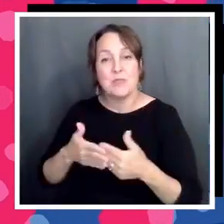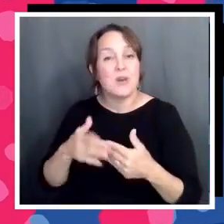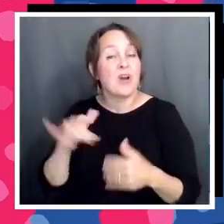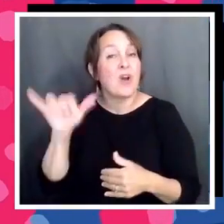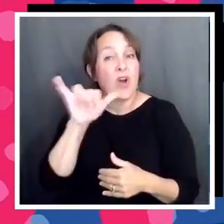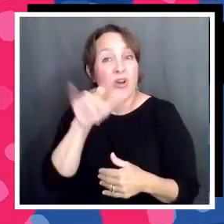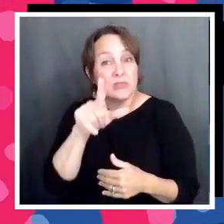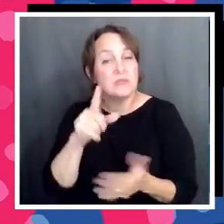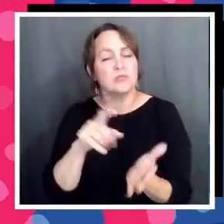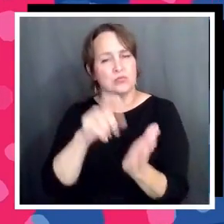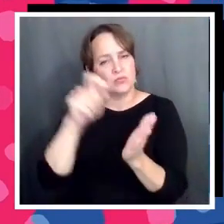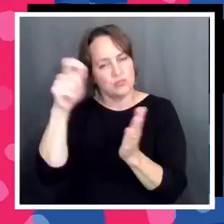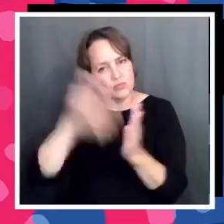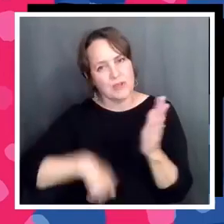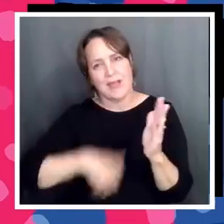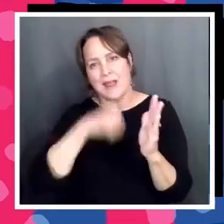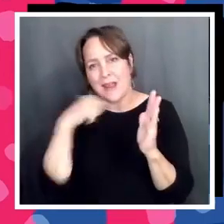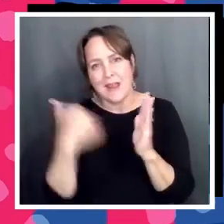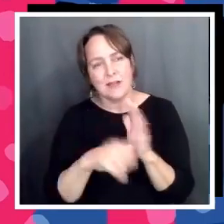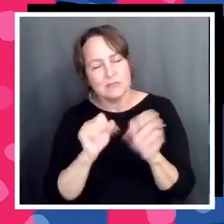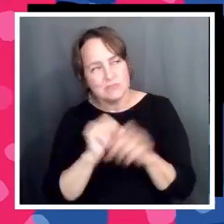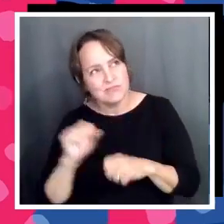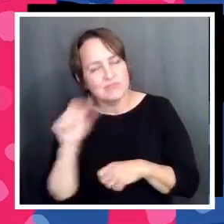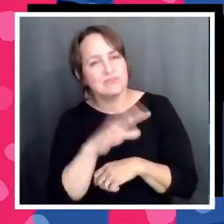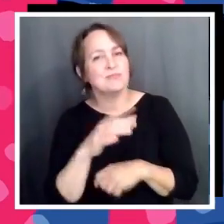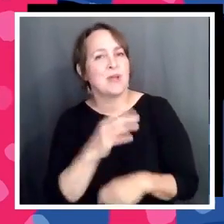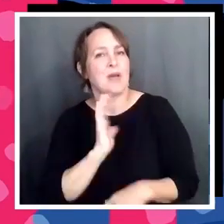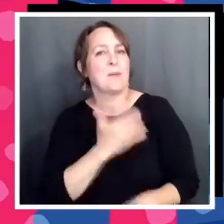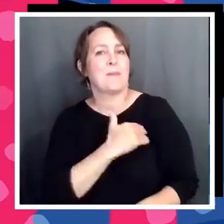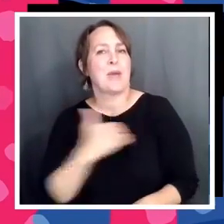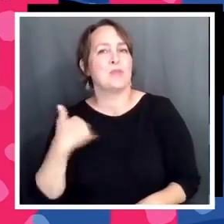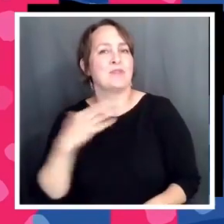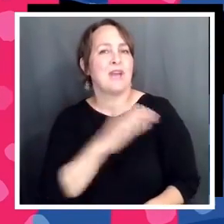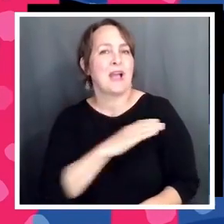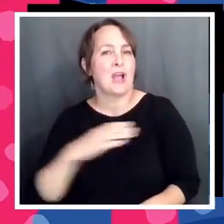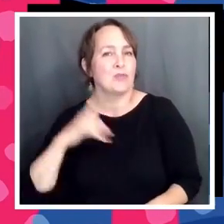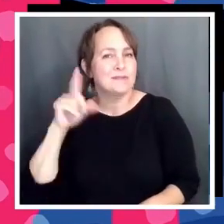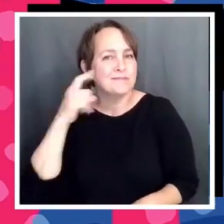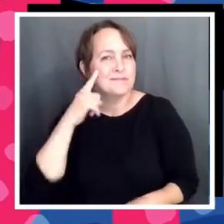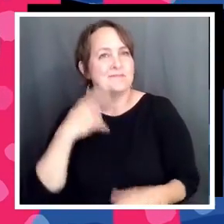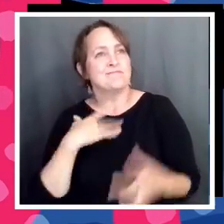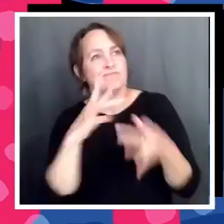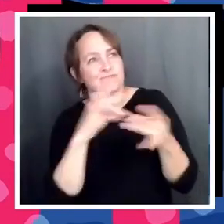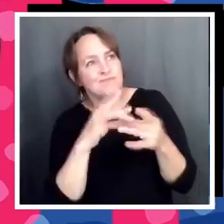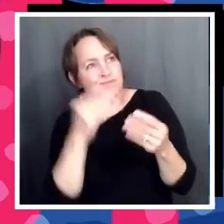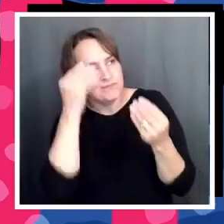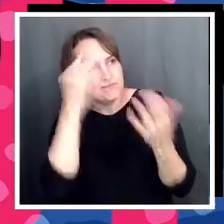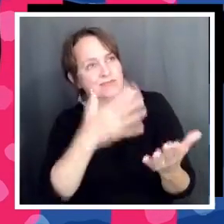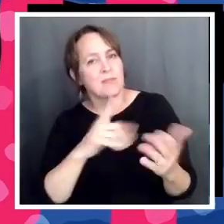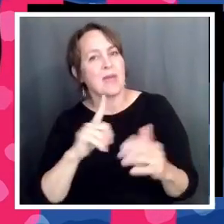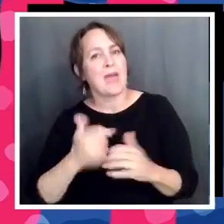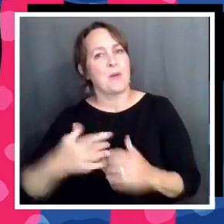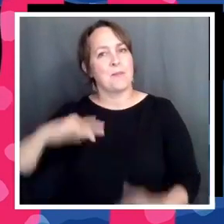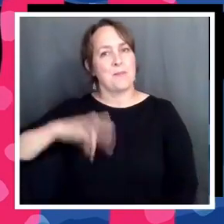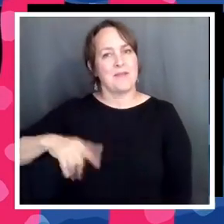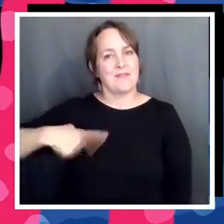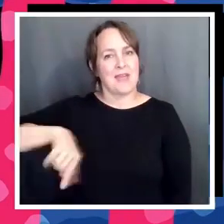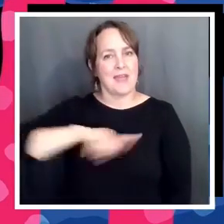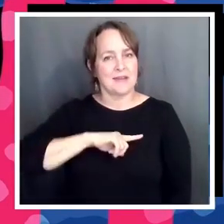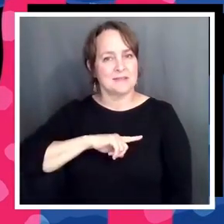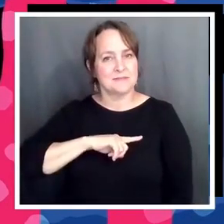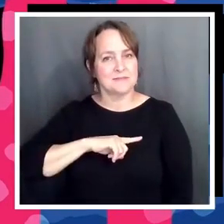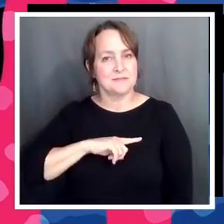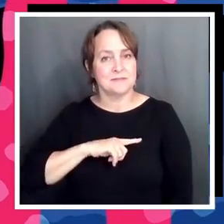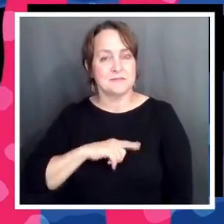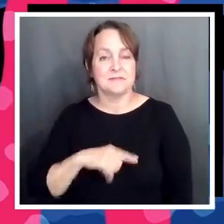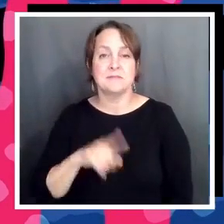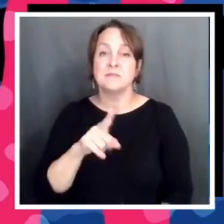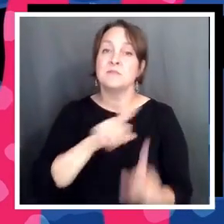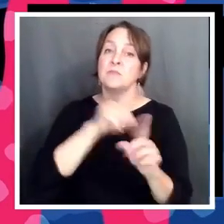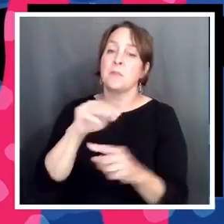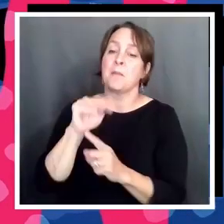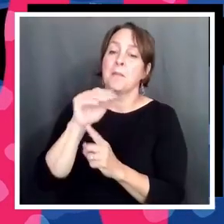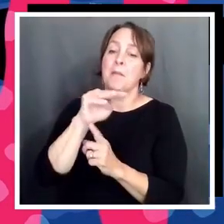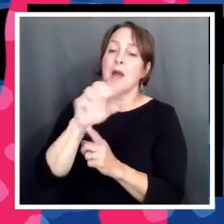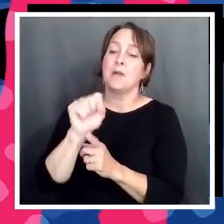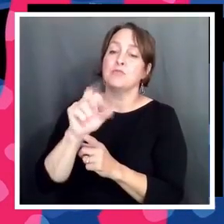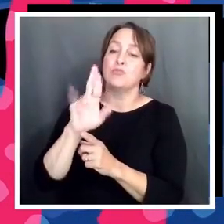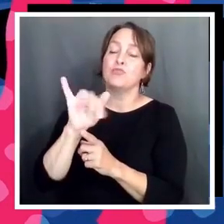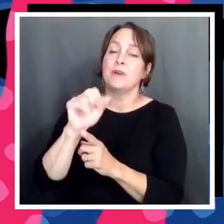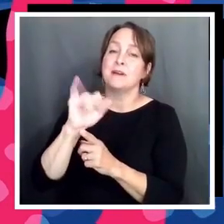WE NEED TO GET THE WORD OUT,